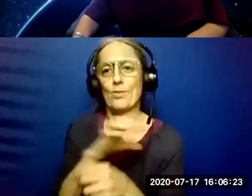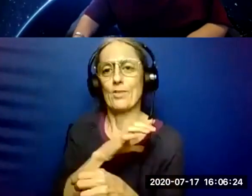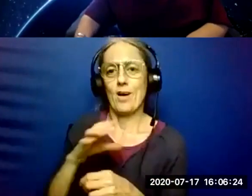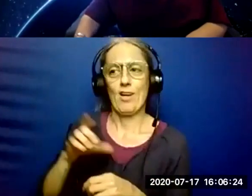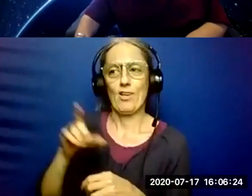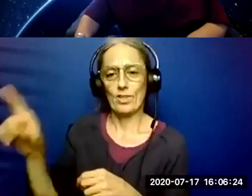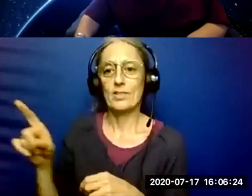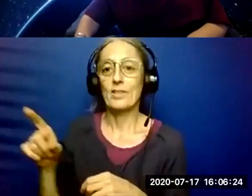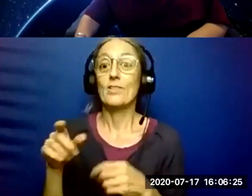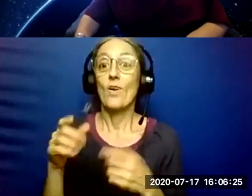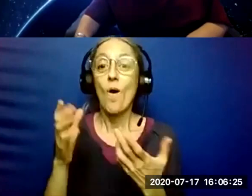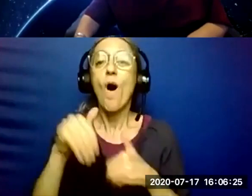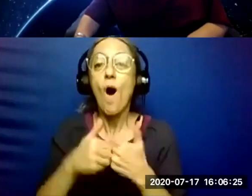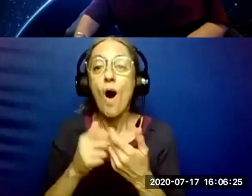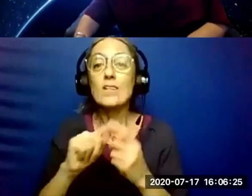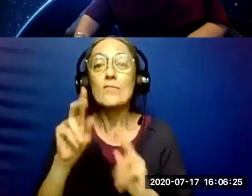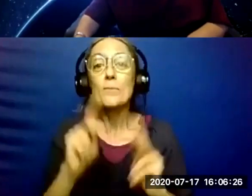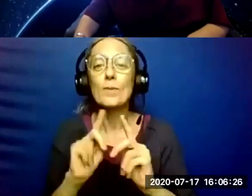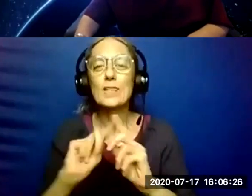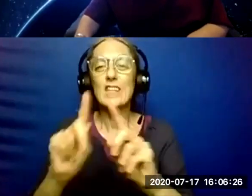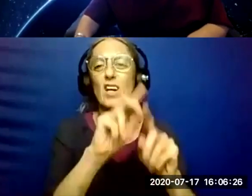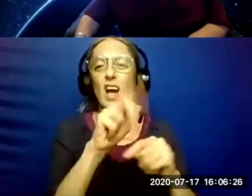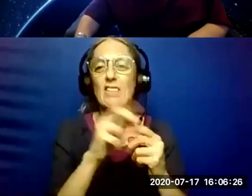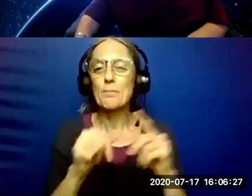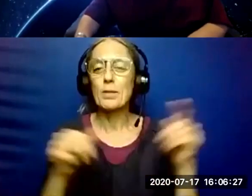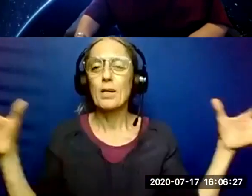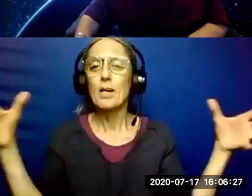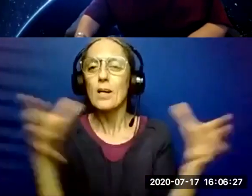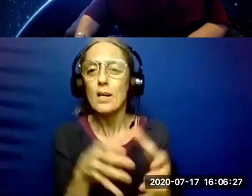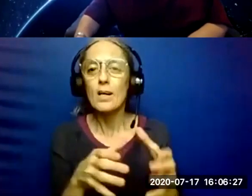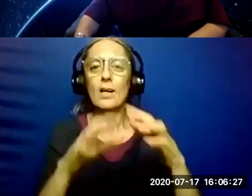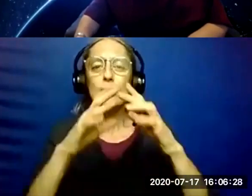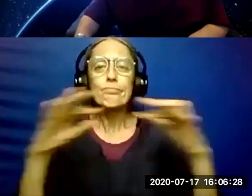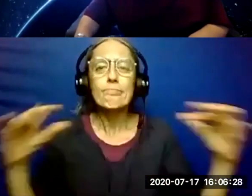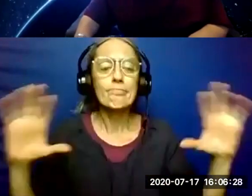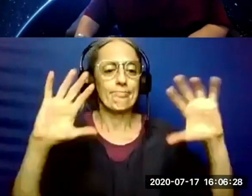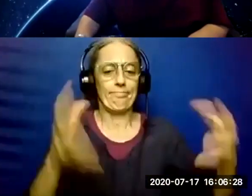with every Congressperson and every US Senator.